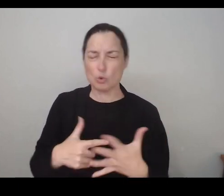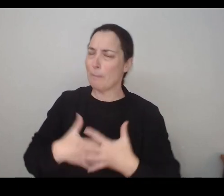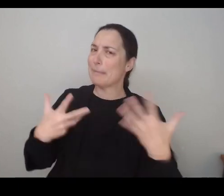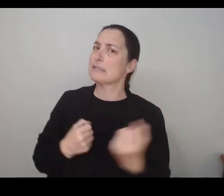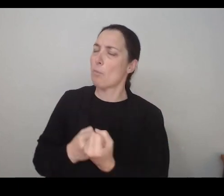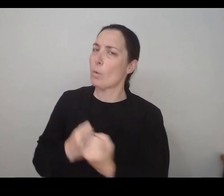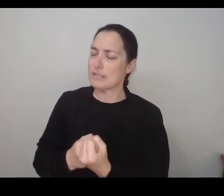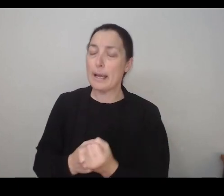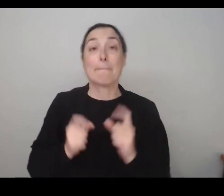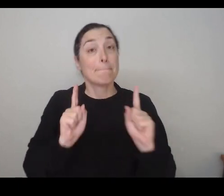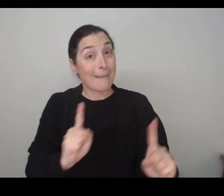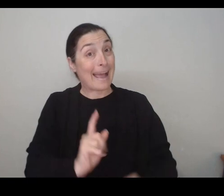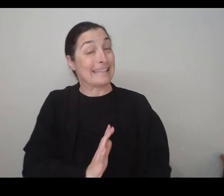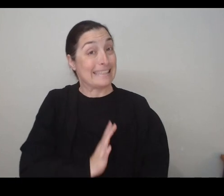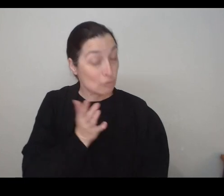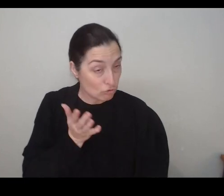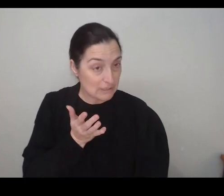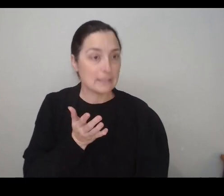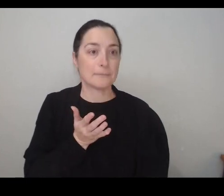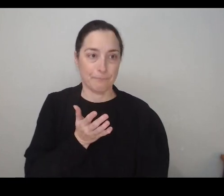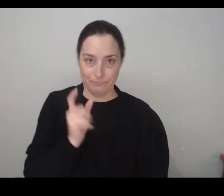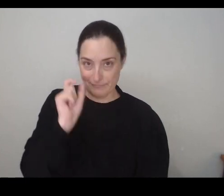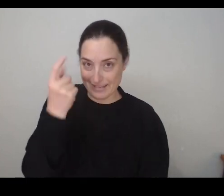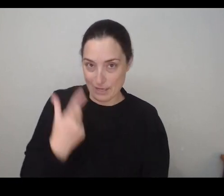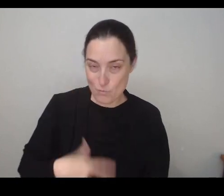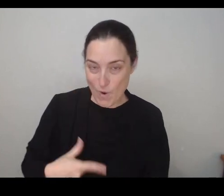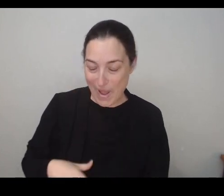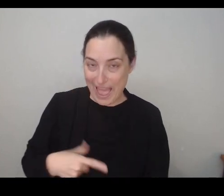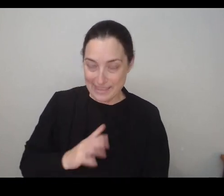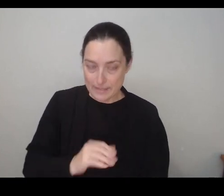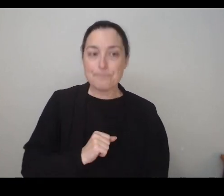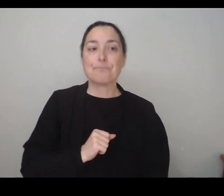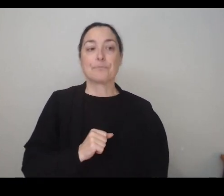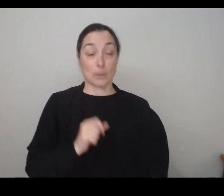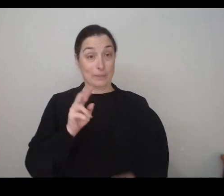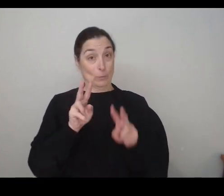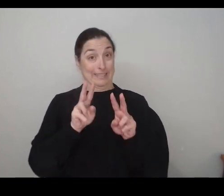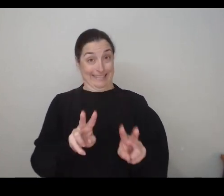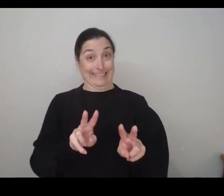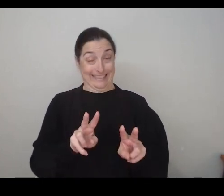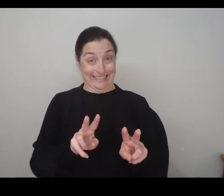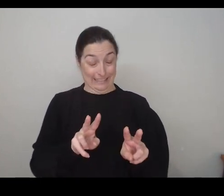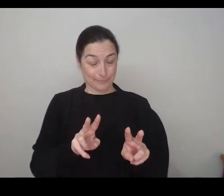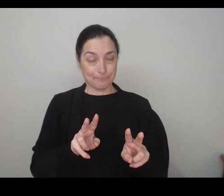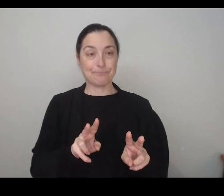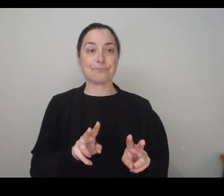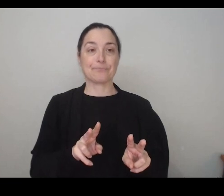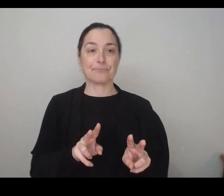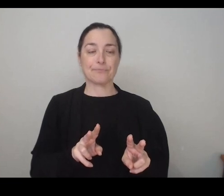What is interesting is you understand why, I mean, when you look at it, as Georgia say,